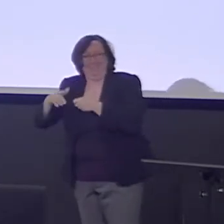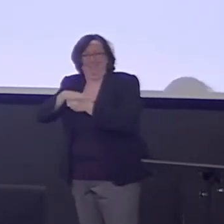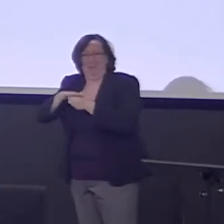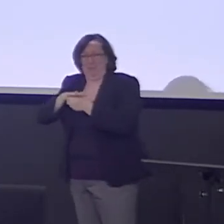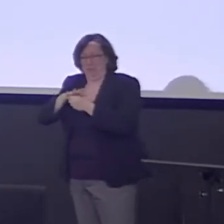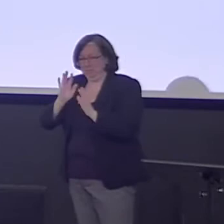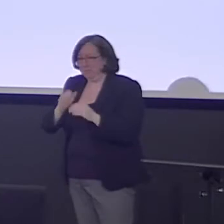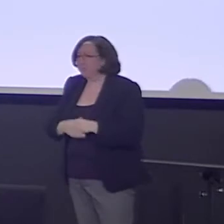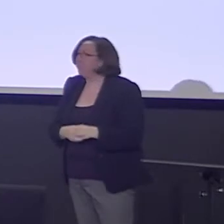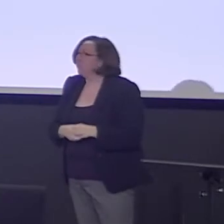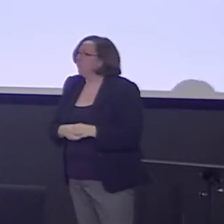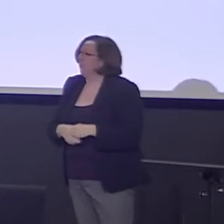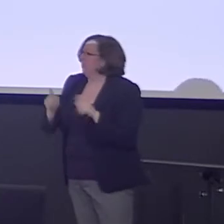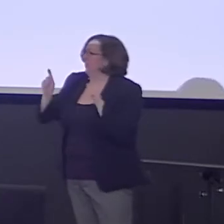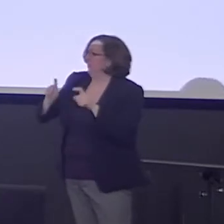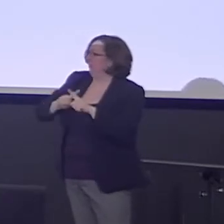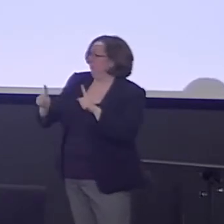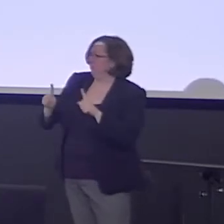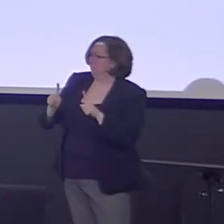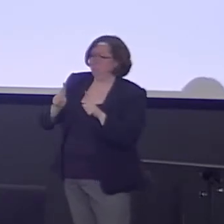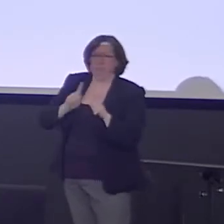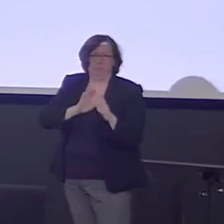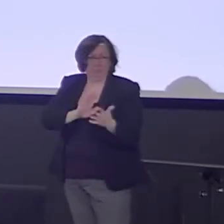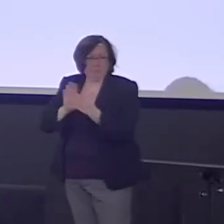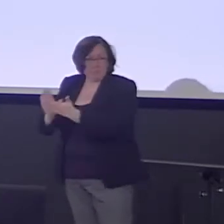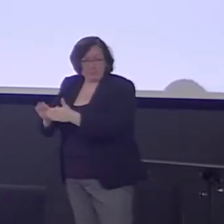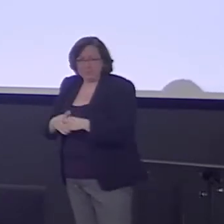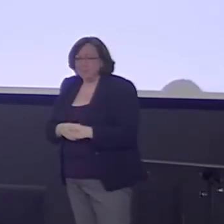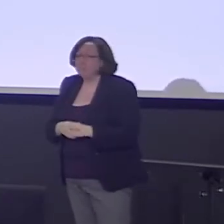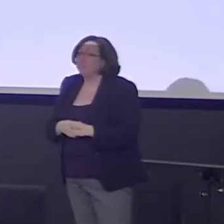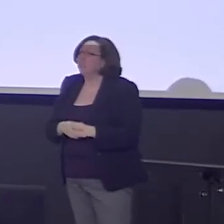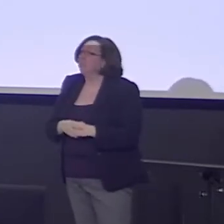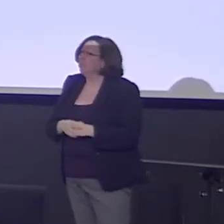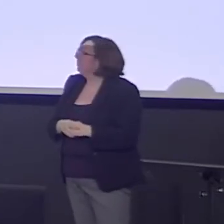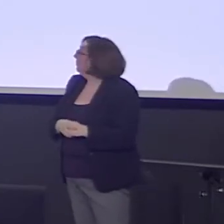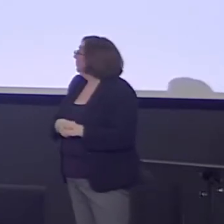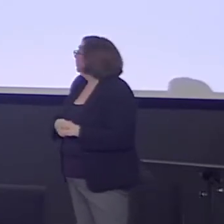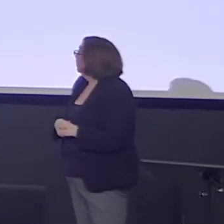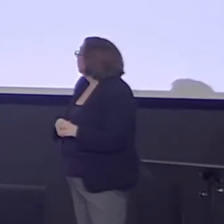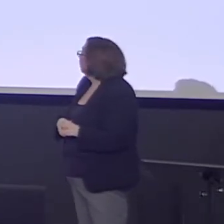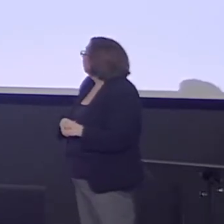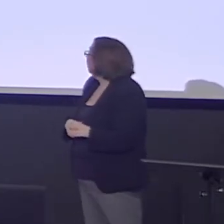The first way is that I'm going to test it with an experiment that compares